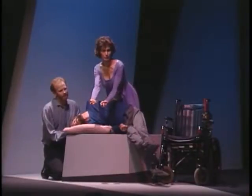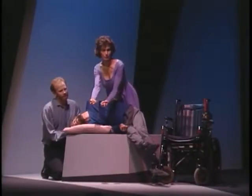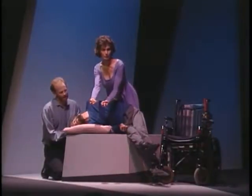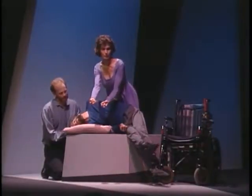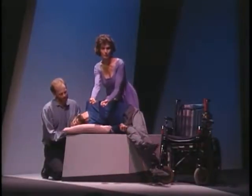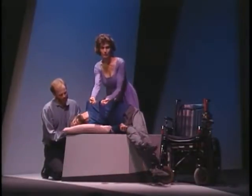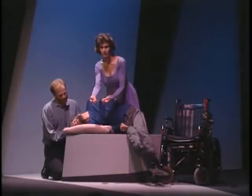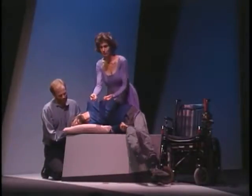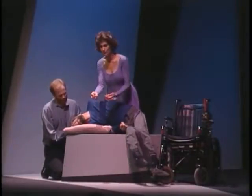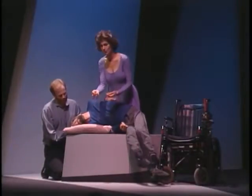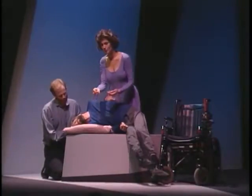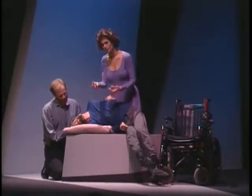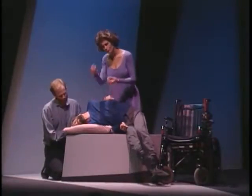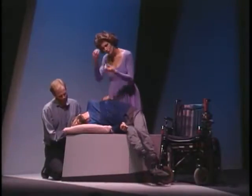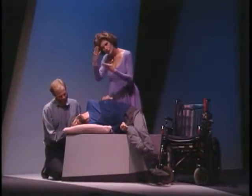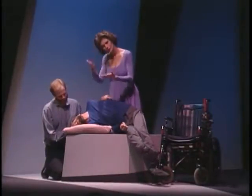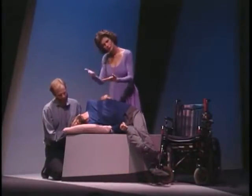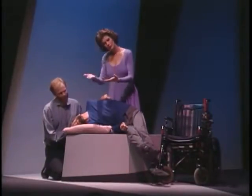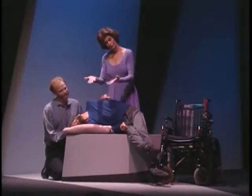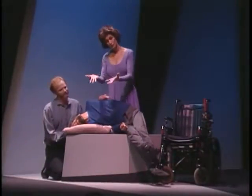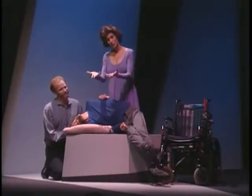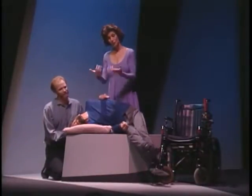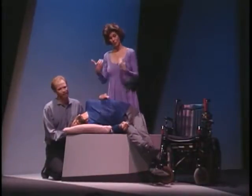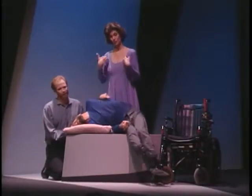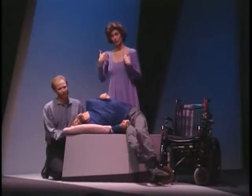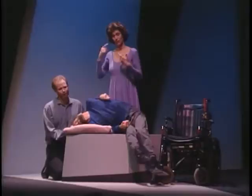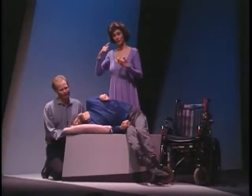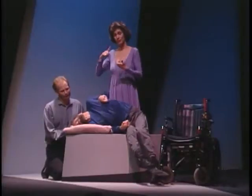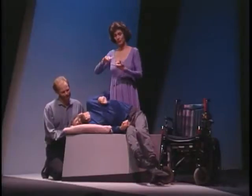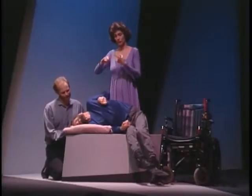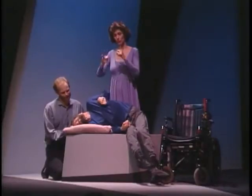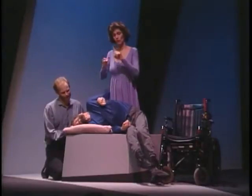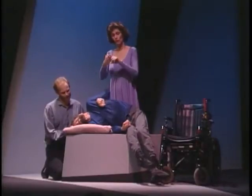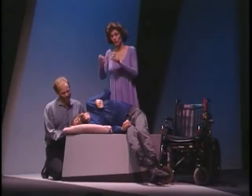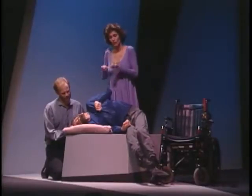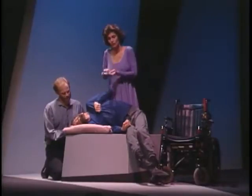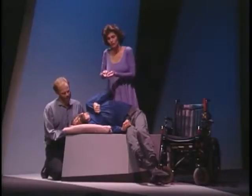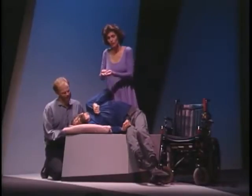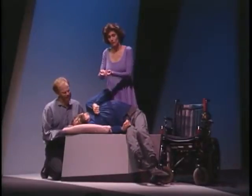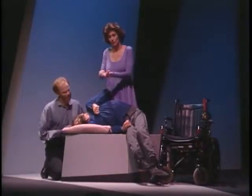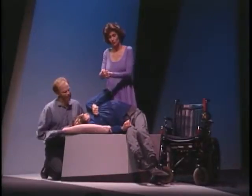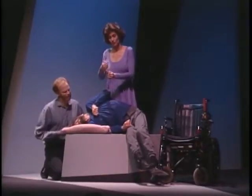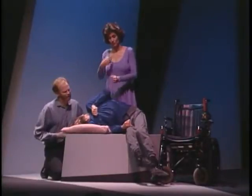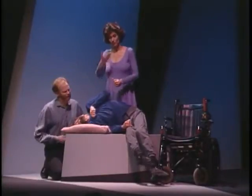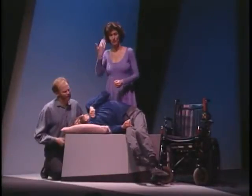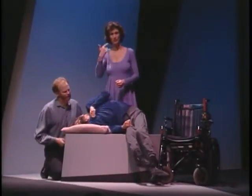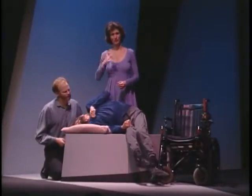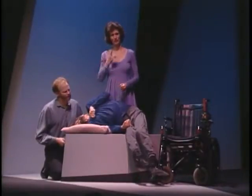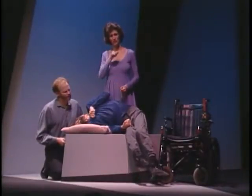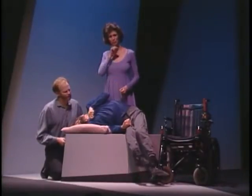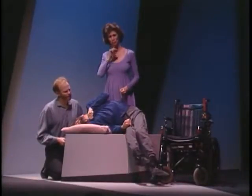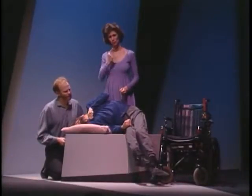I wanted you here beside me because I was lonely but now that you're here it